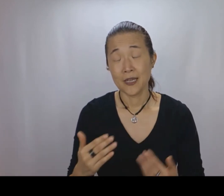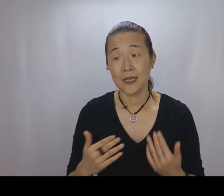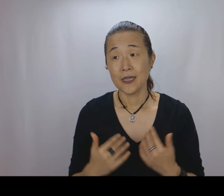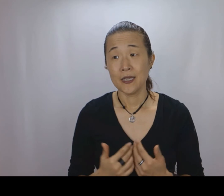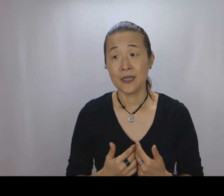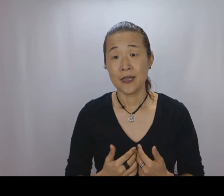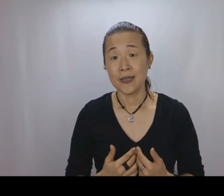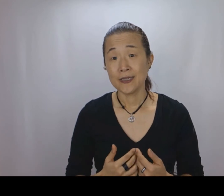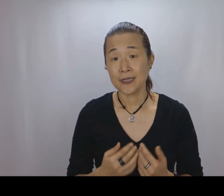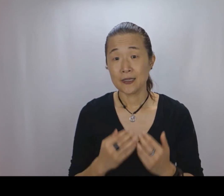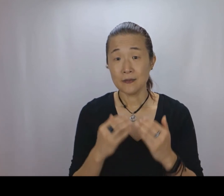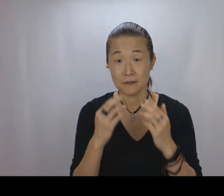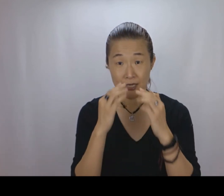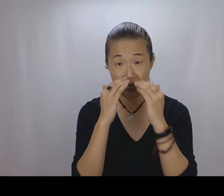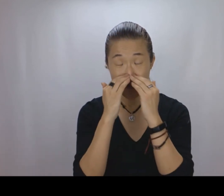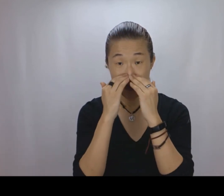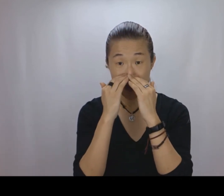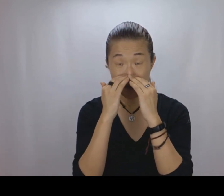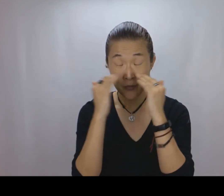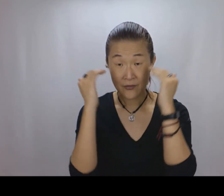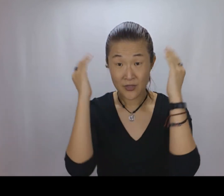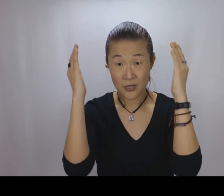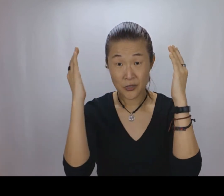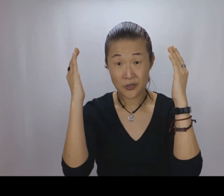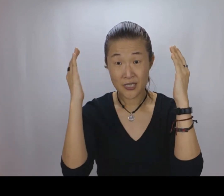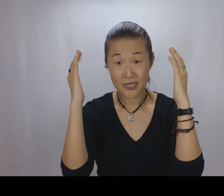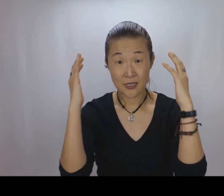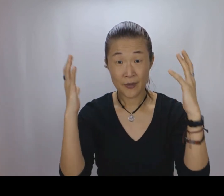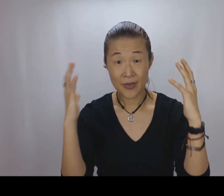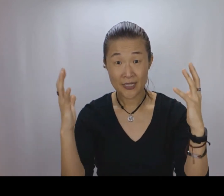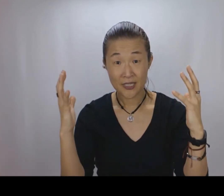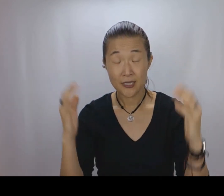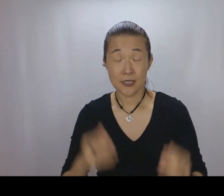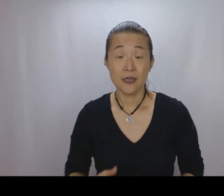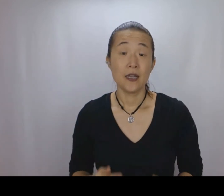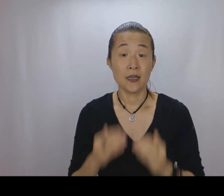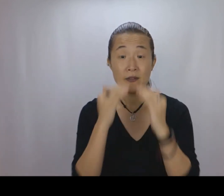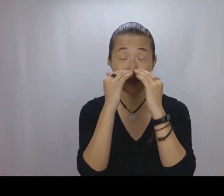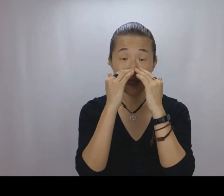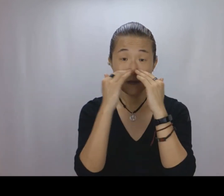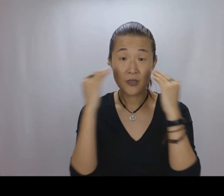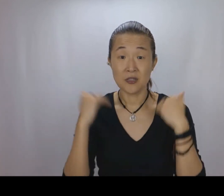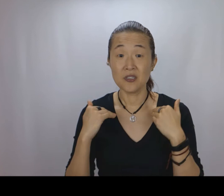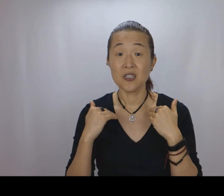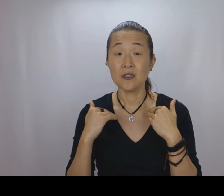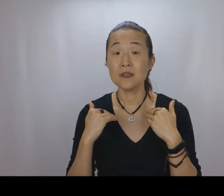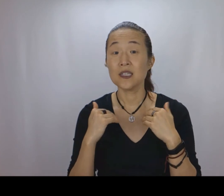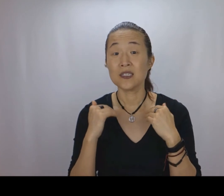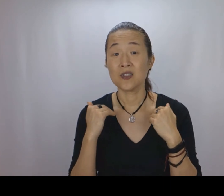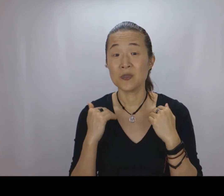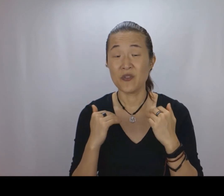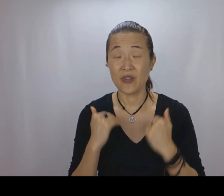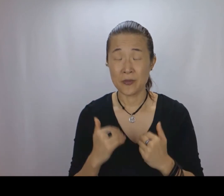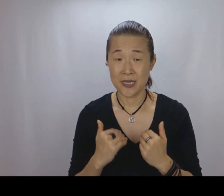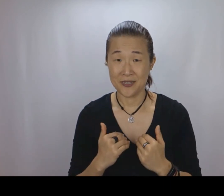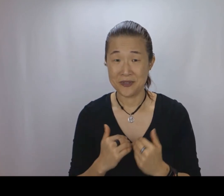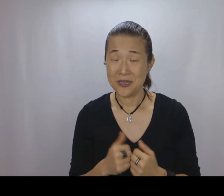In ASL everything above the nose is going to be masculine, and everything below the nose is going to be feminine.